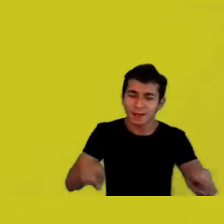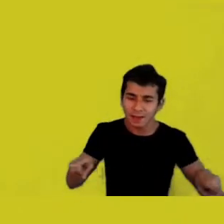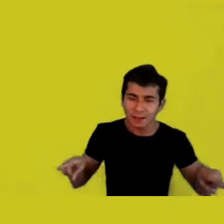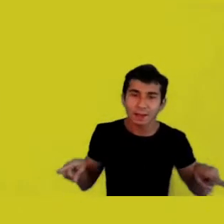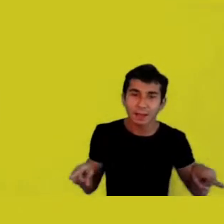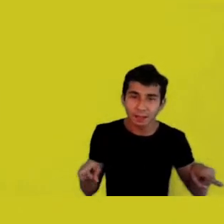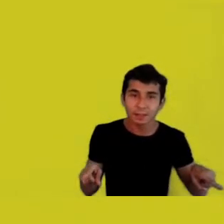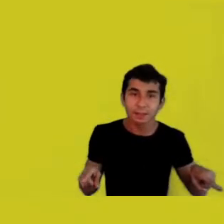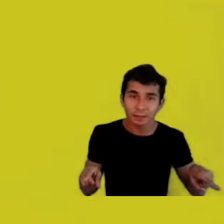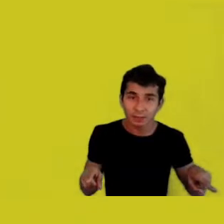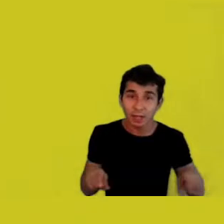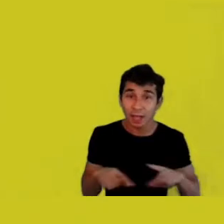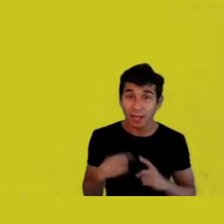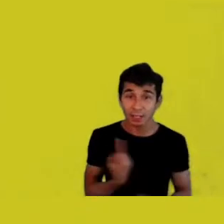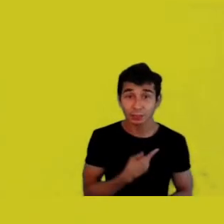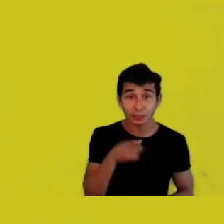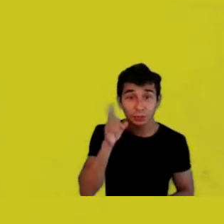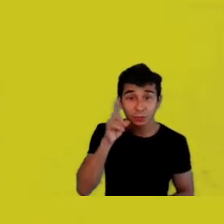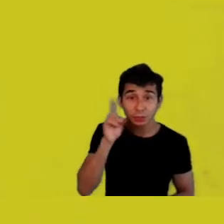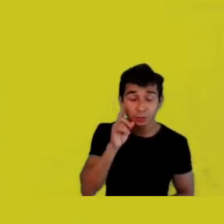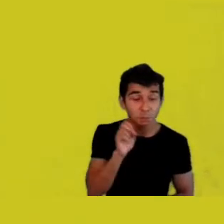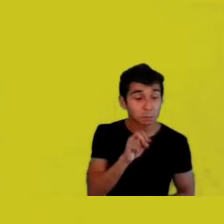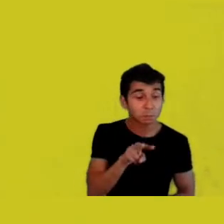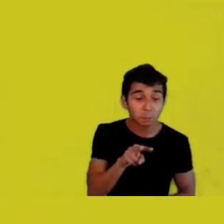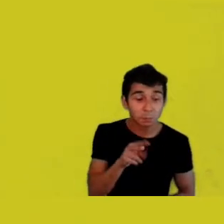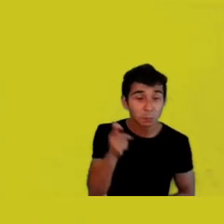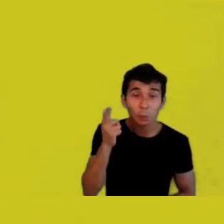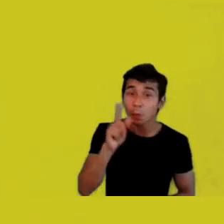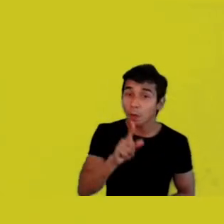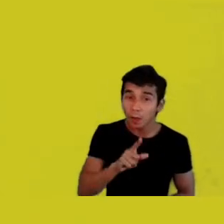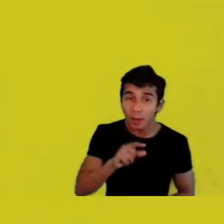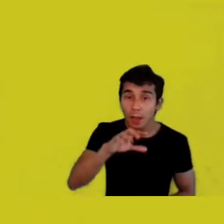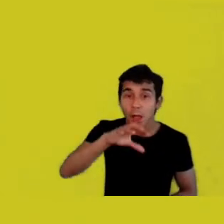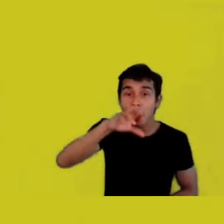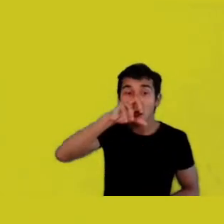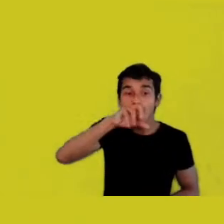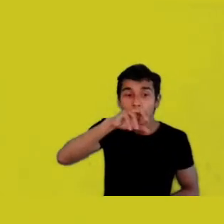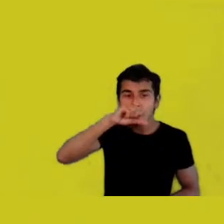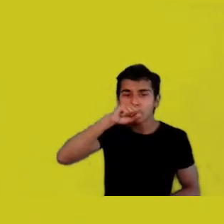by rhythmic attention, by voice, by breathing. If there was no voice,